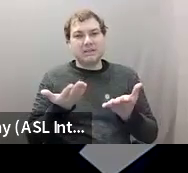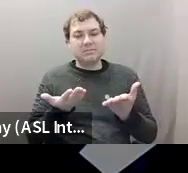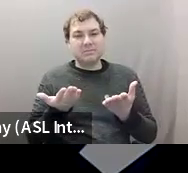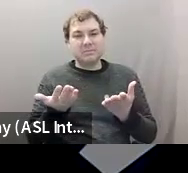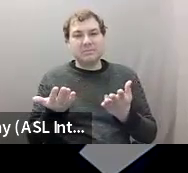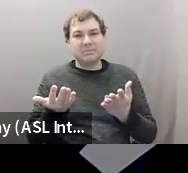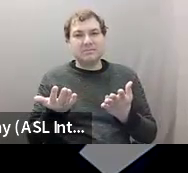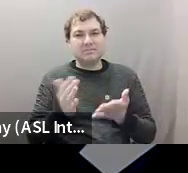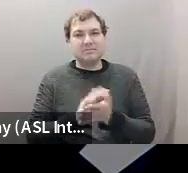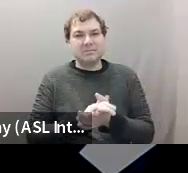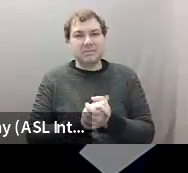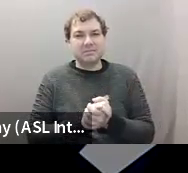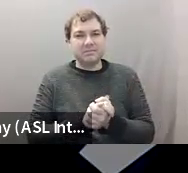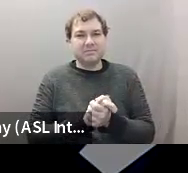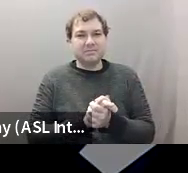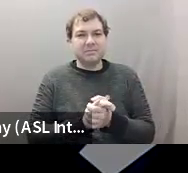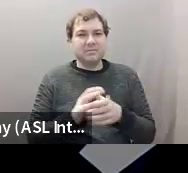Troy Bowser: gone! Troy Bowser: Get back to the calls.